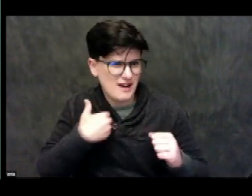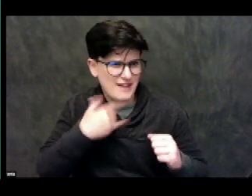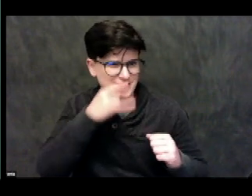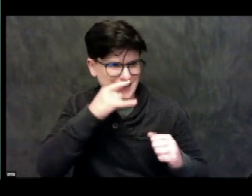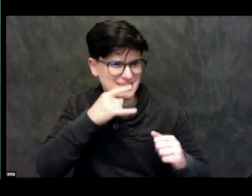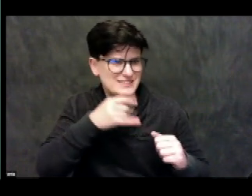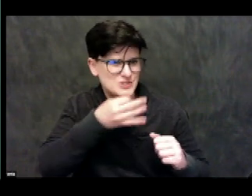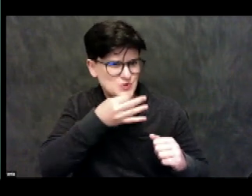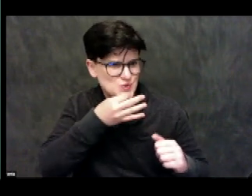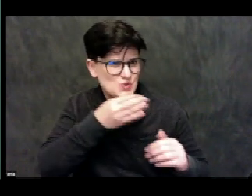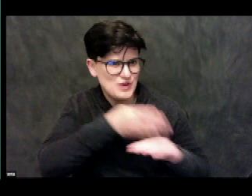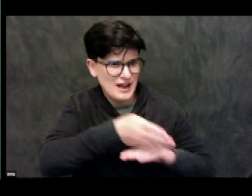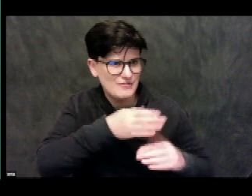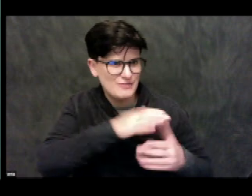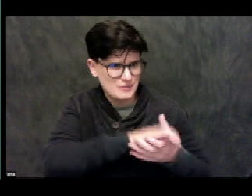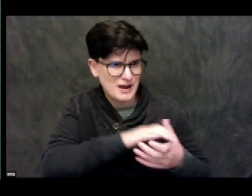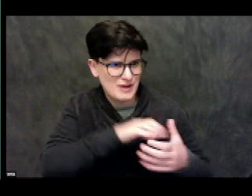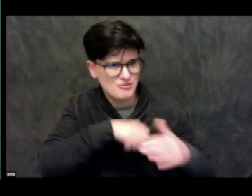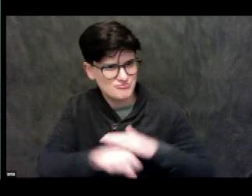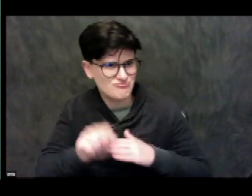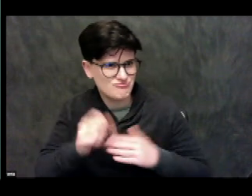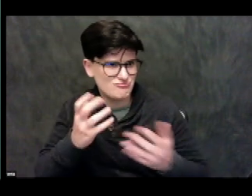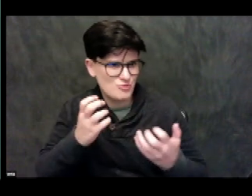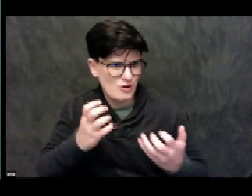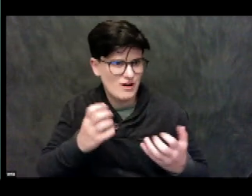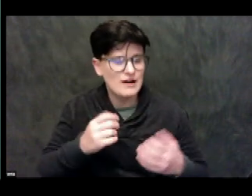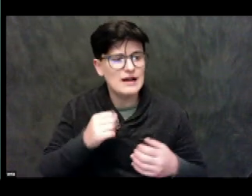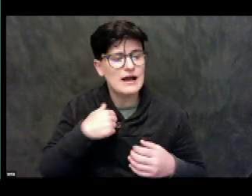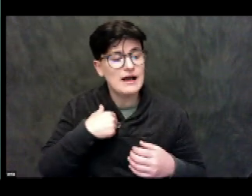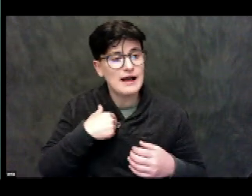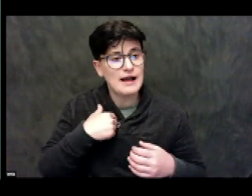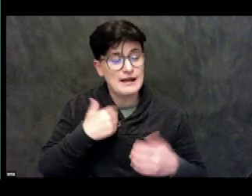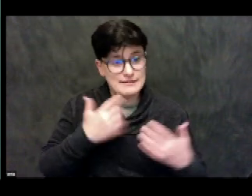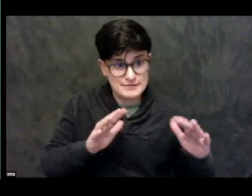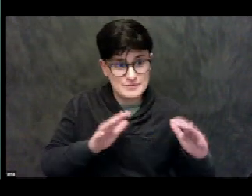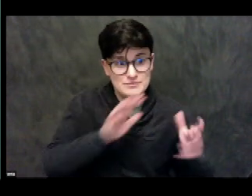we met with my orthopedic surgeon,